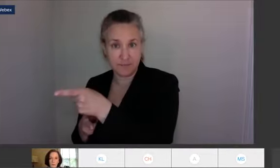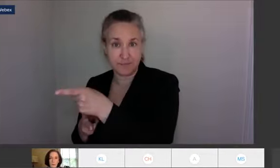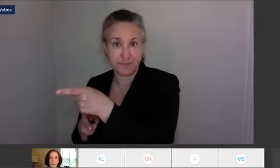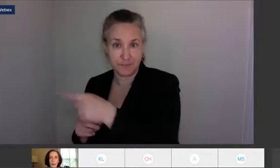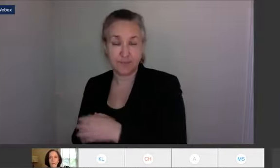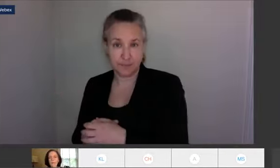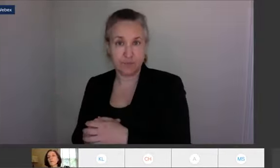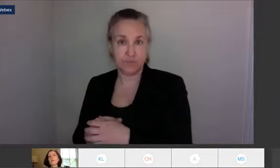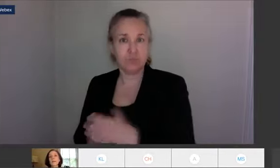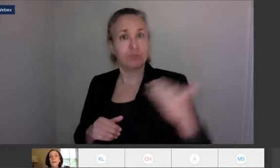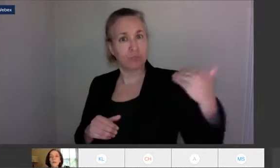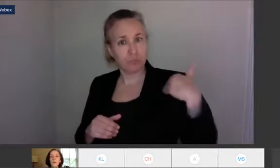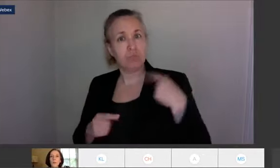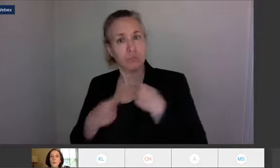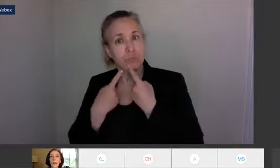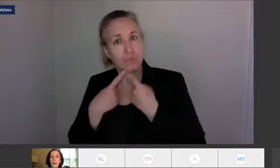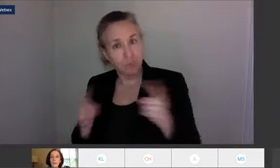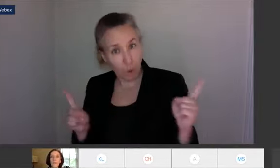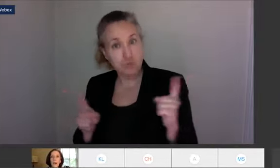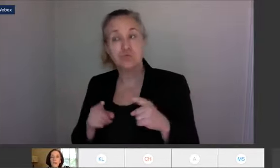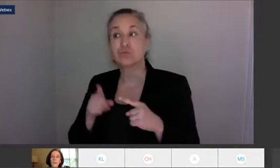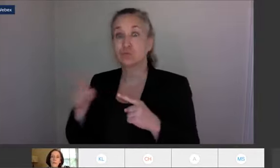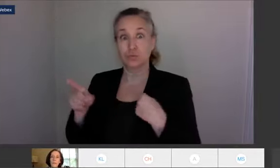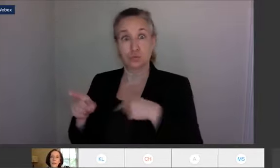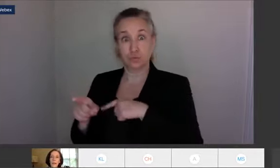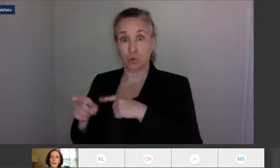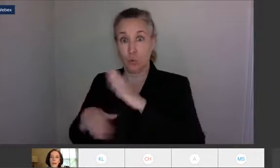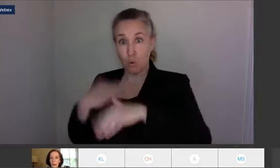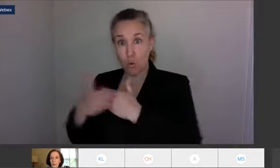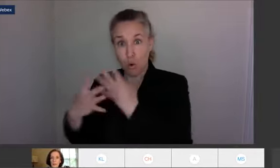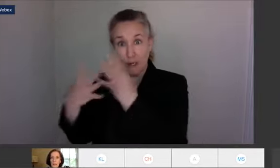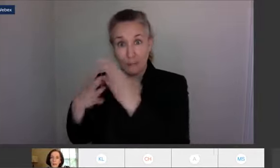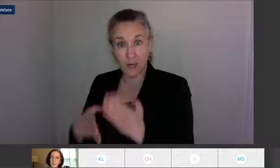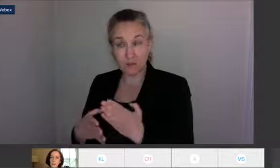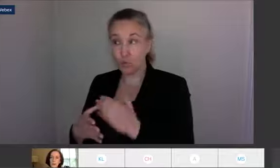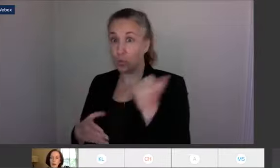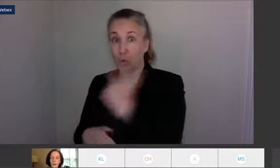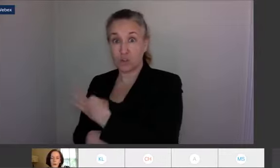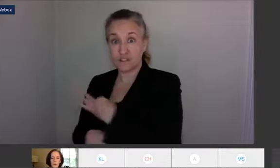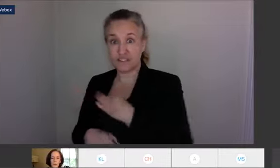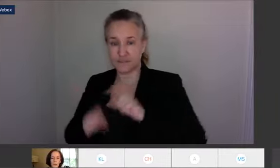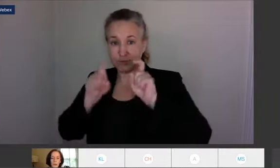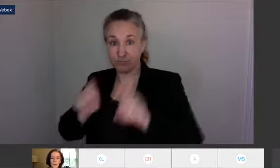discussed we did retest every inmate and every staff member at the Correctional